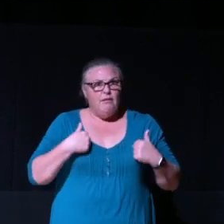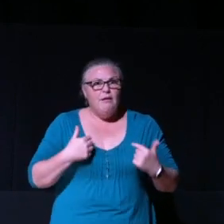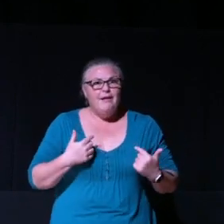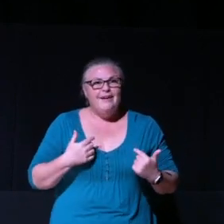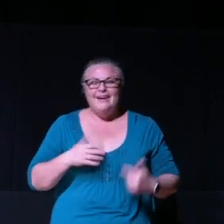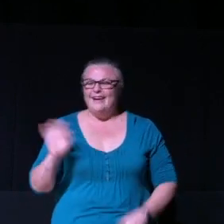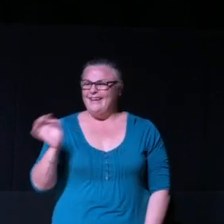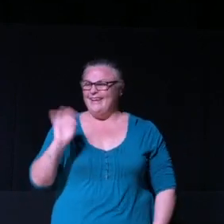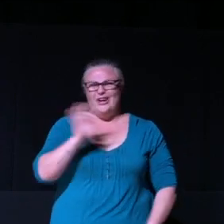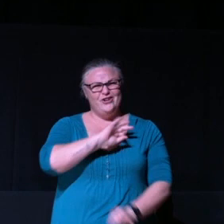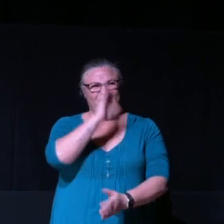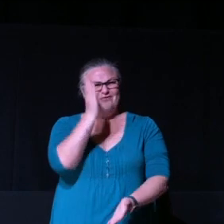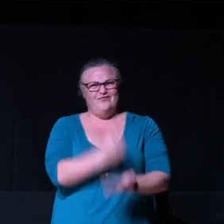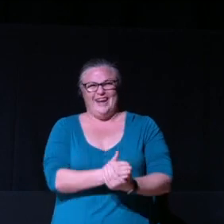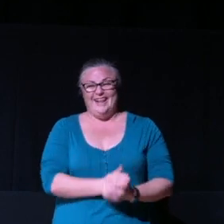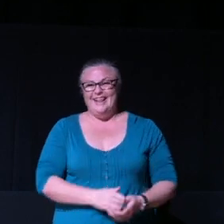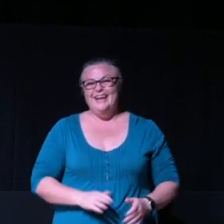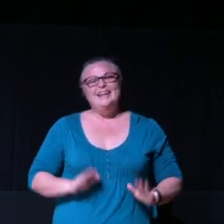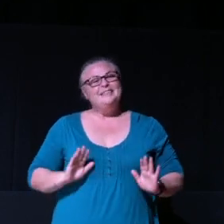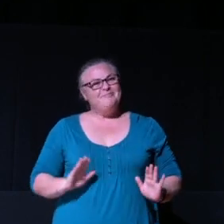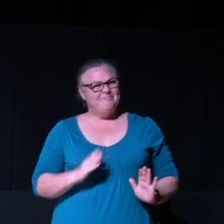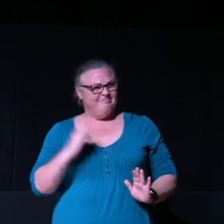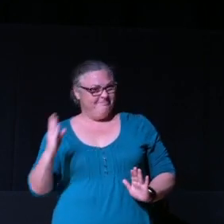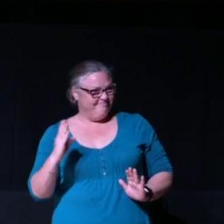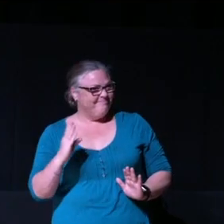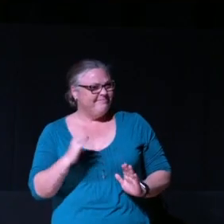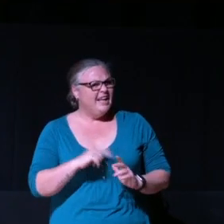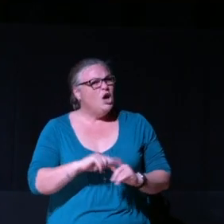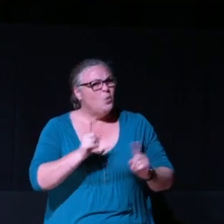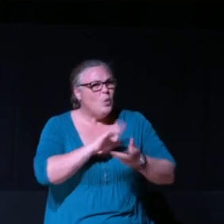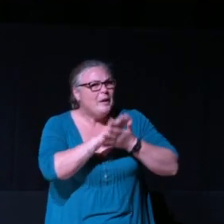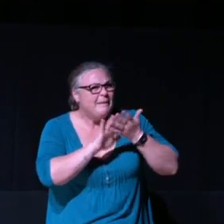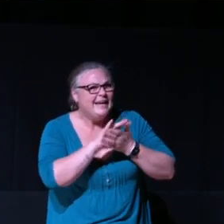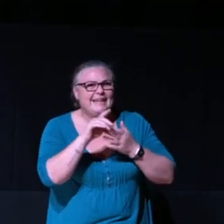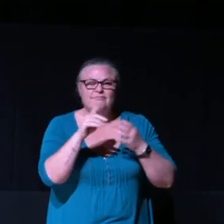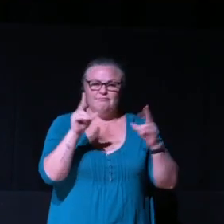I feel like it's important to define what we all mean by cancel culture. Yes, let's do that. It's probably different